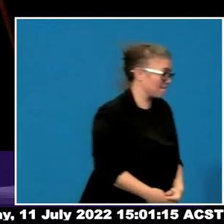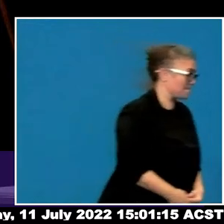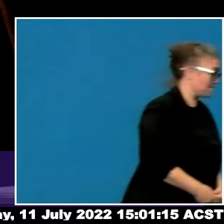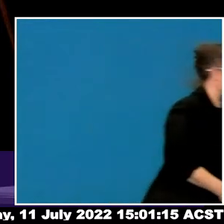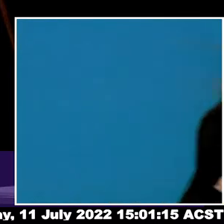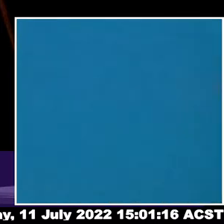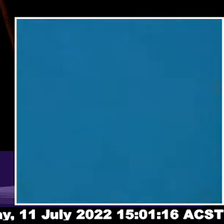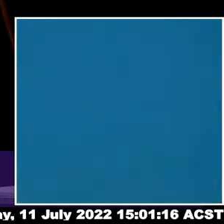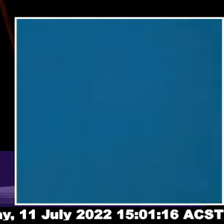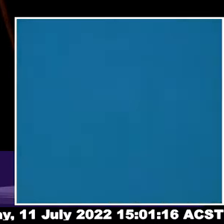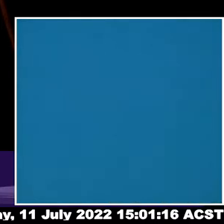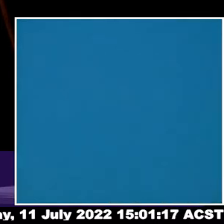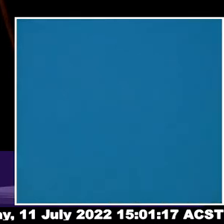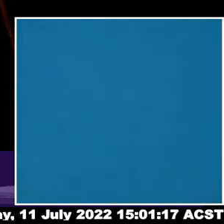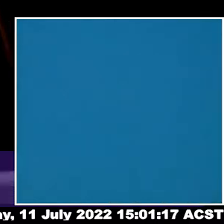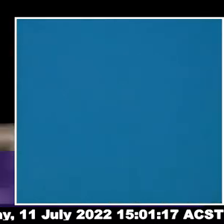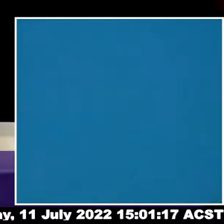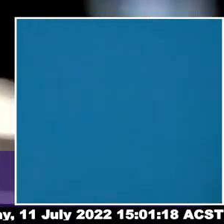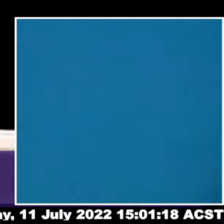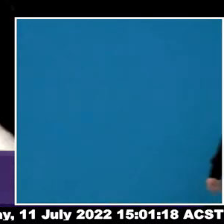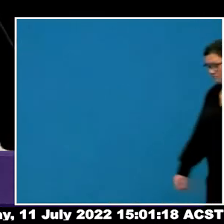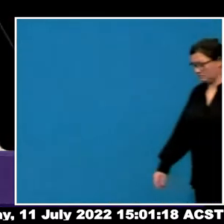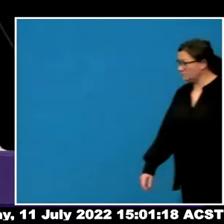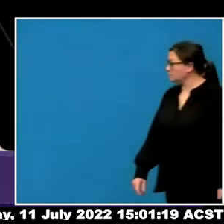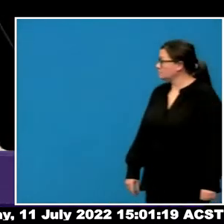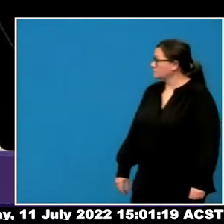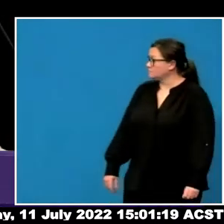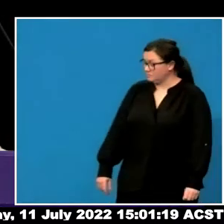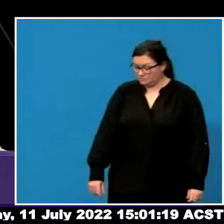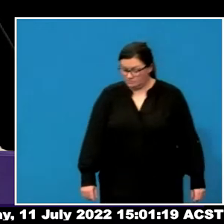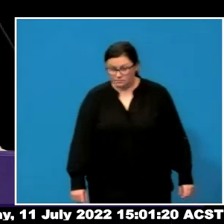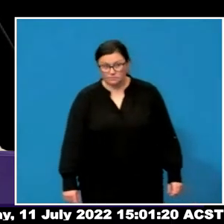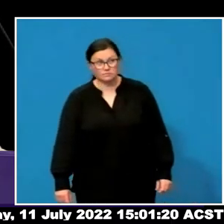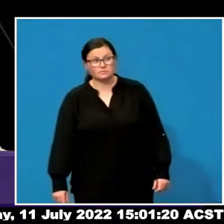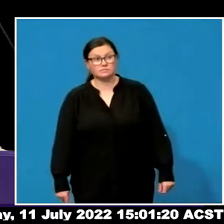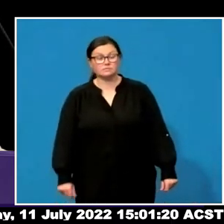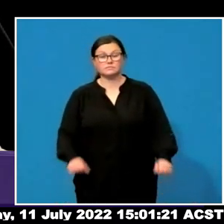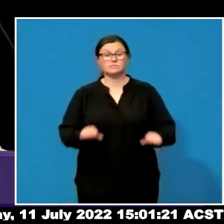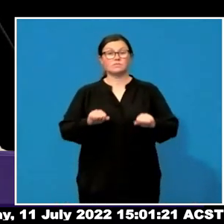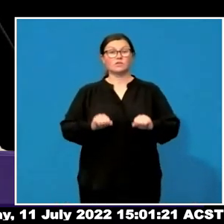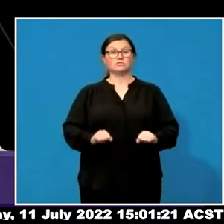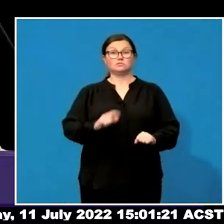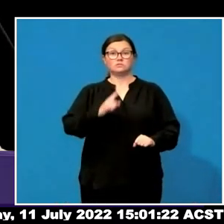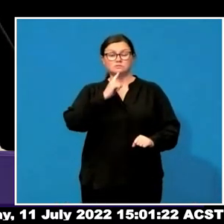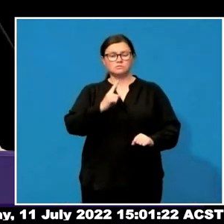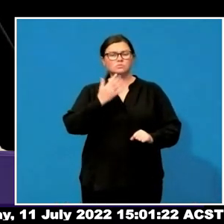Thank you. CHAIR: Joan, when I read your statement looking at the position around